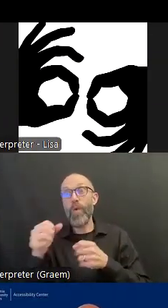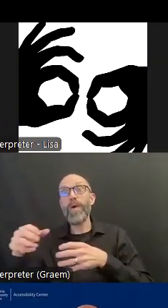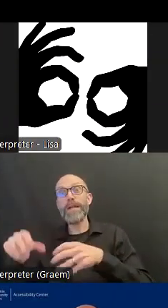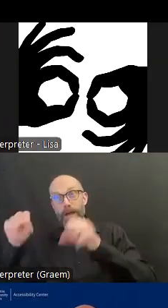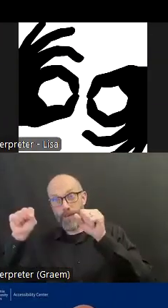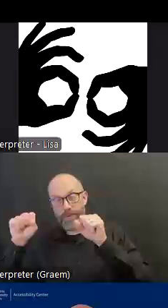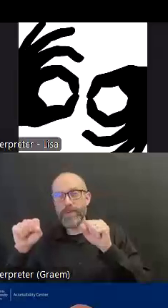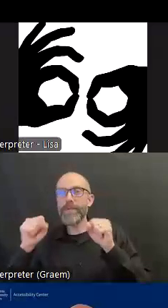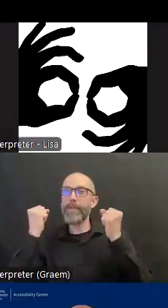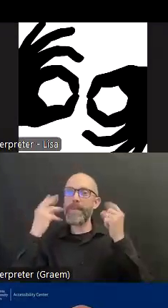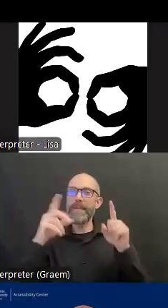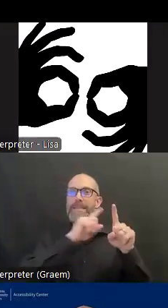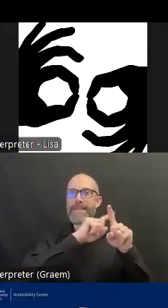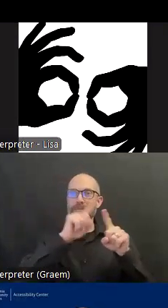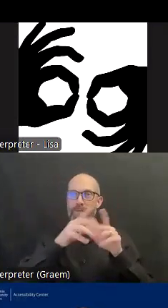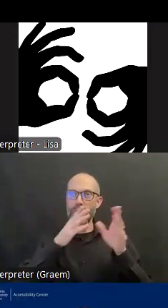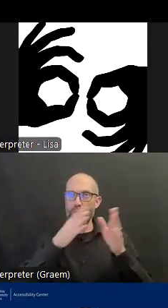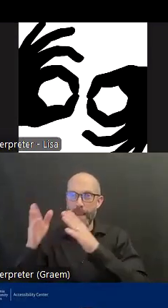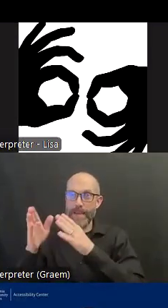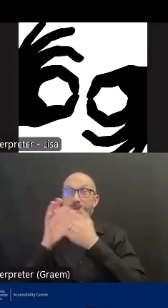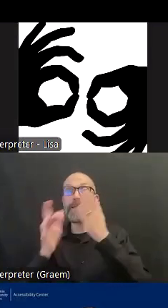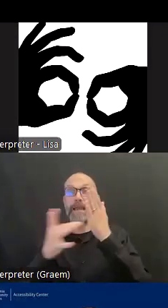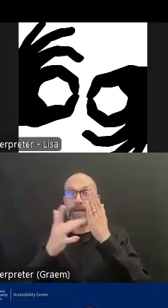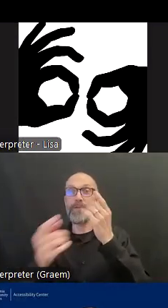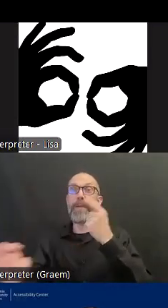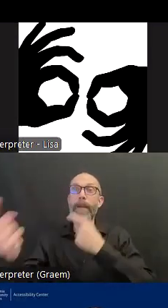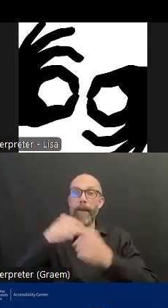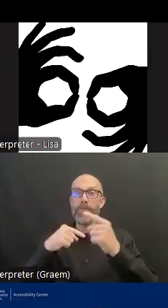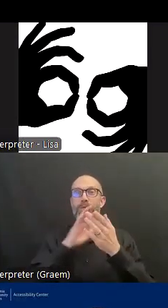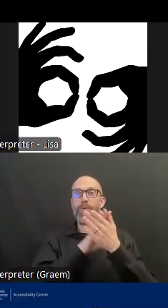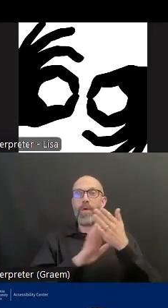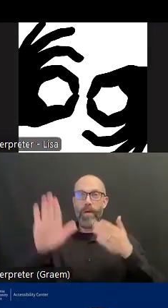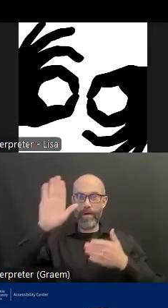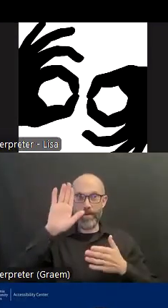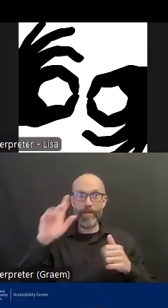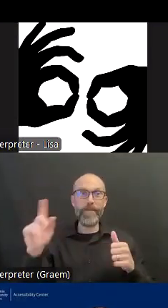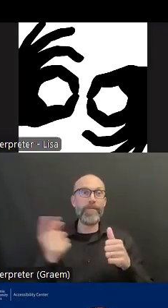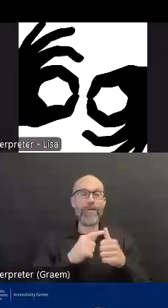that technology comes onto our colleges. So the first category are things that we just